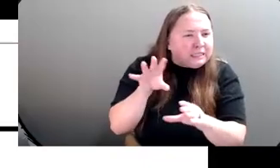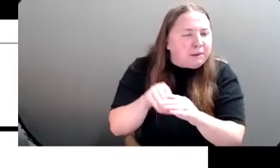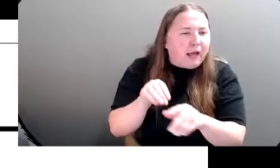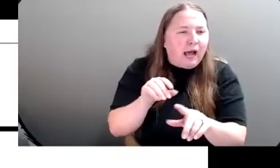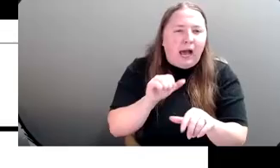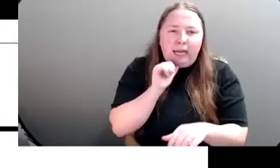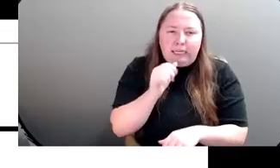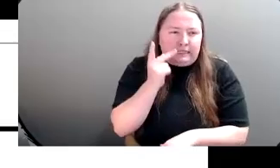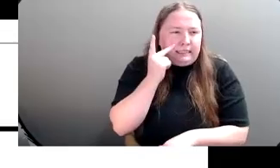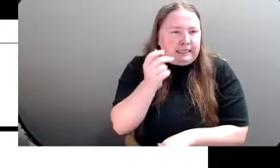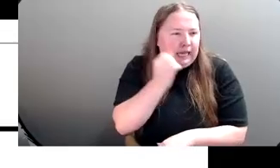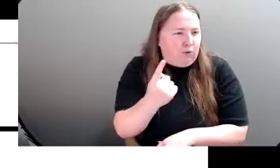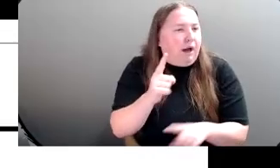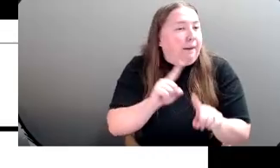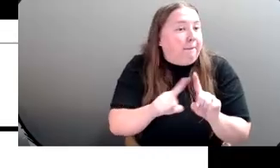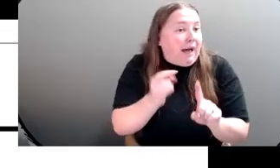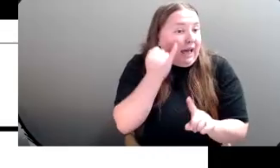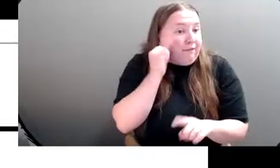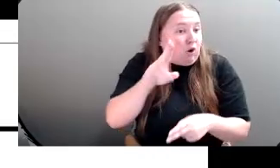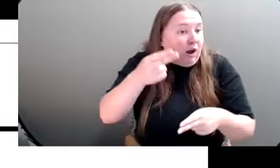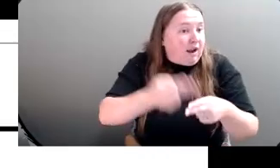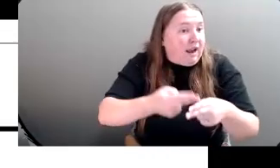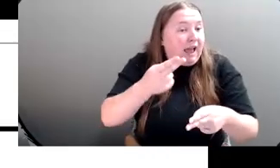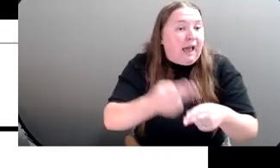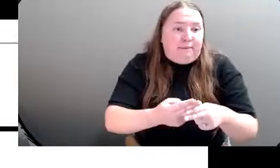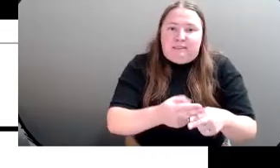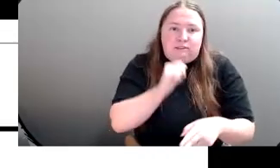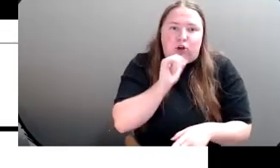But if if your name does not appear in Zoom